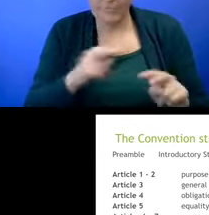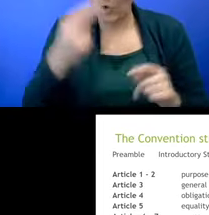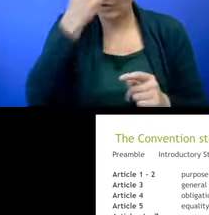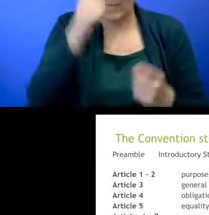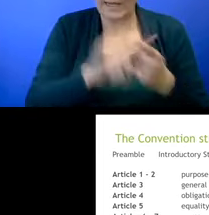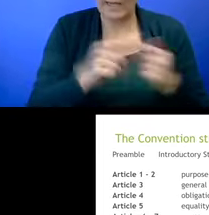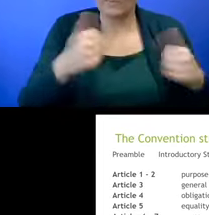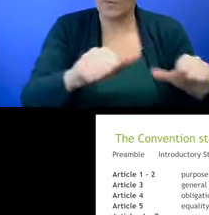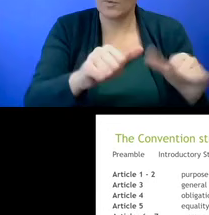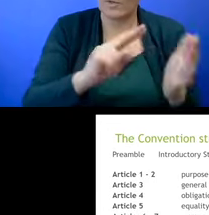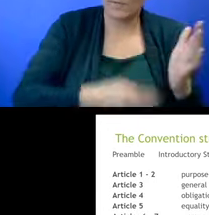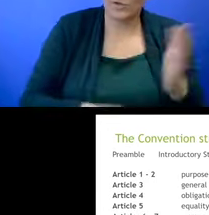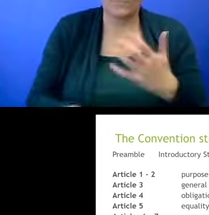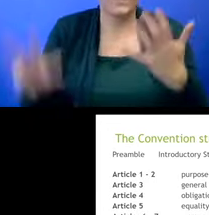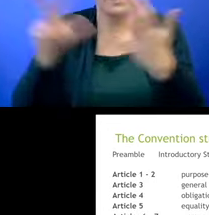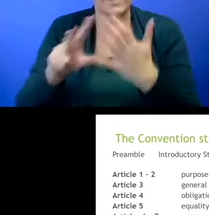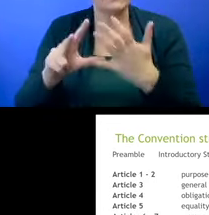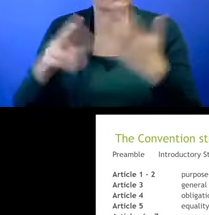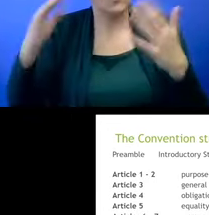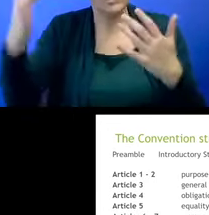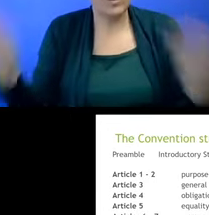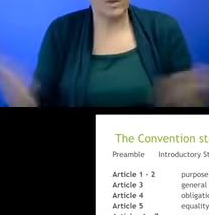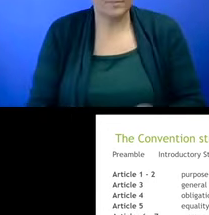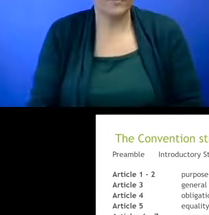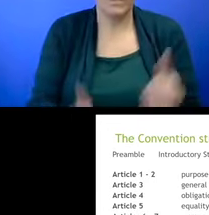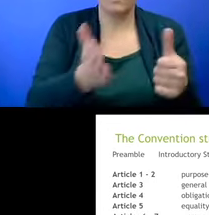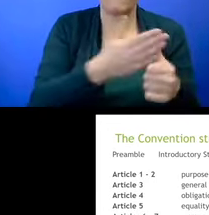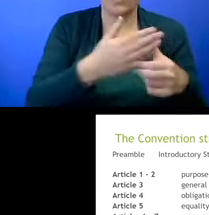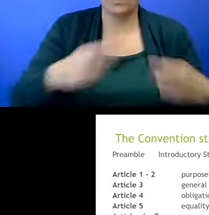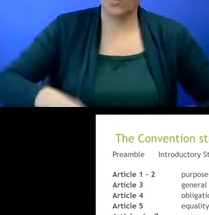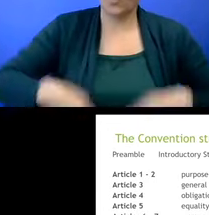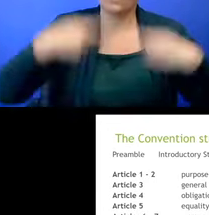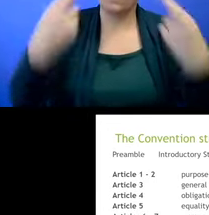Those eight principles are as follows:- first of all, we have respect for inherent dignity;